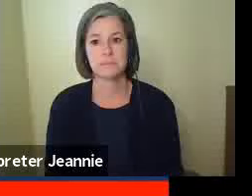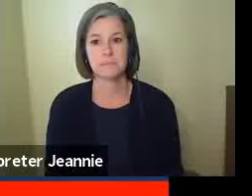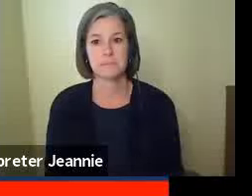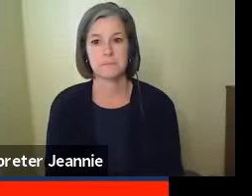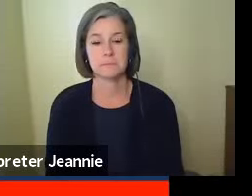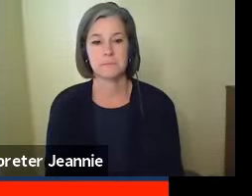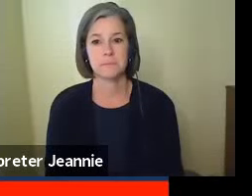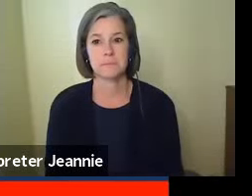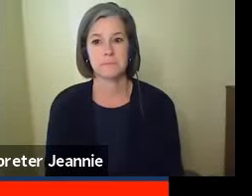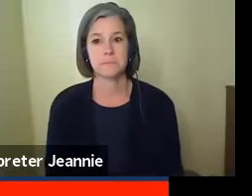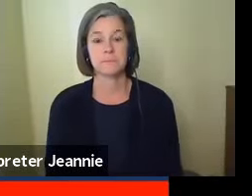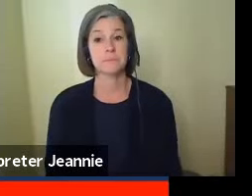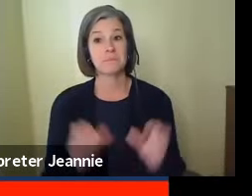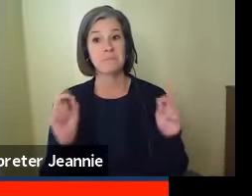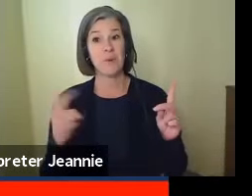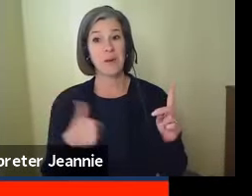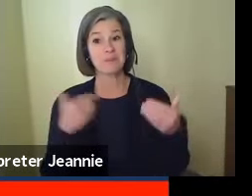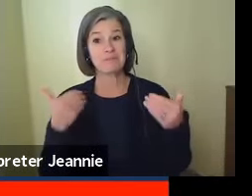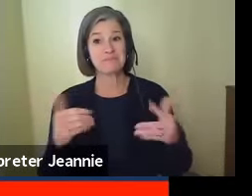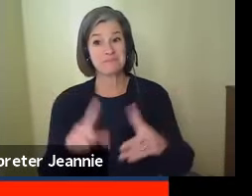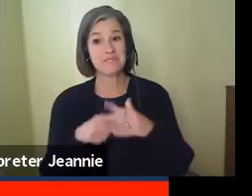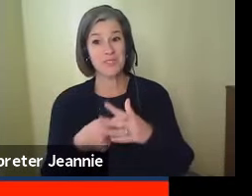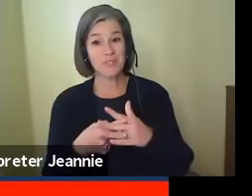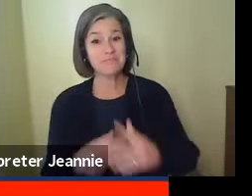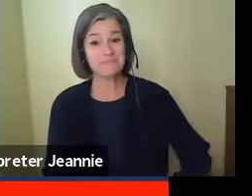All right, we will go ahead and get started. Okay.